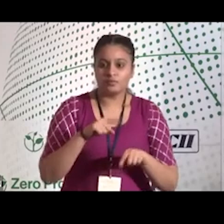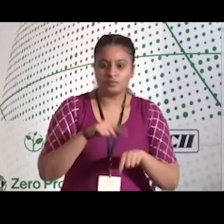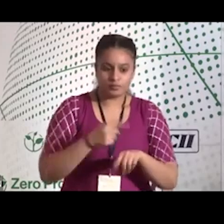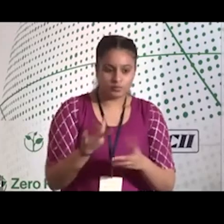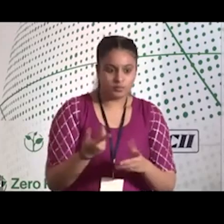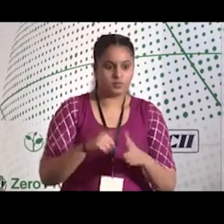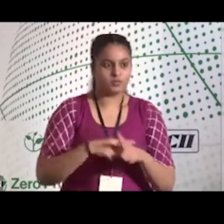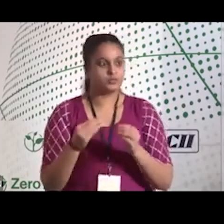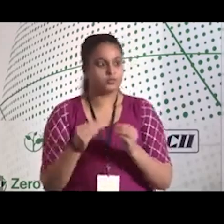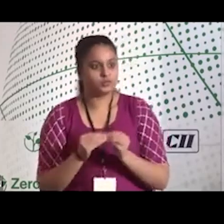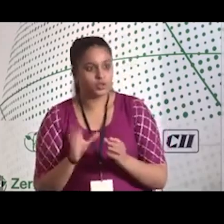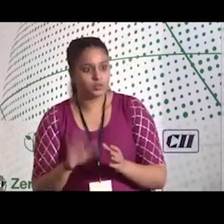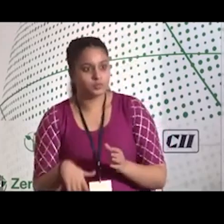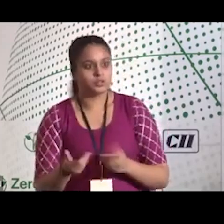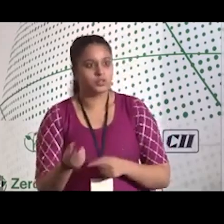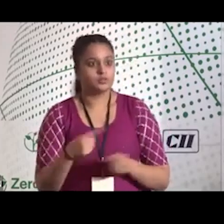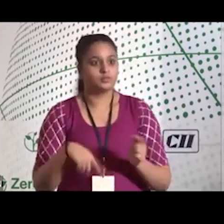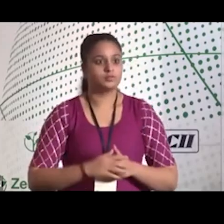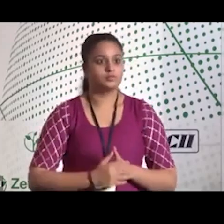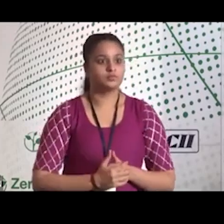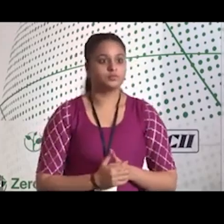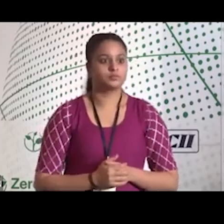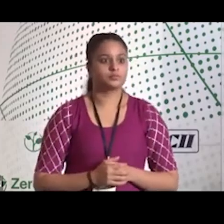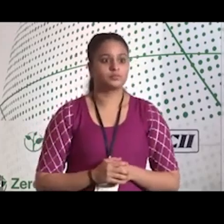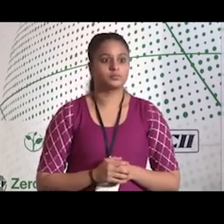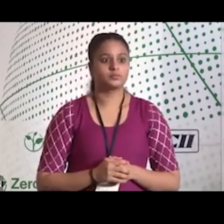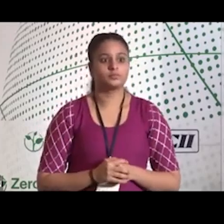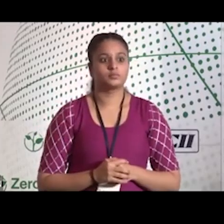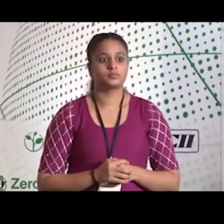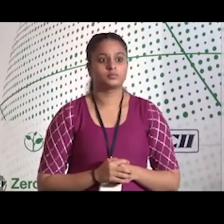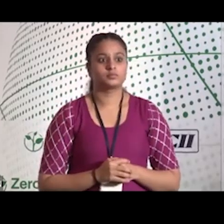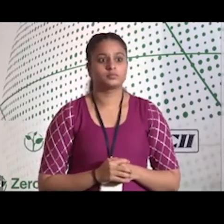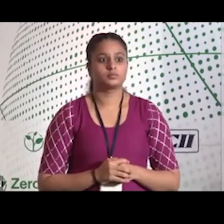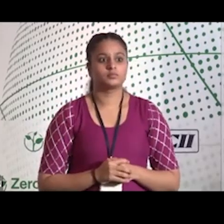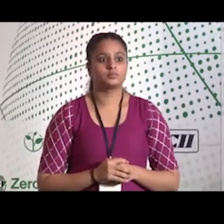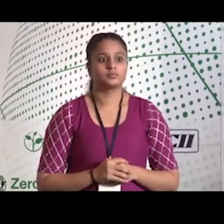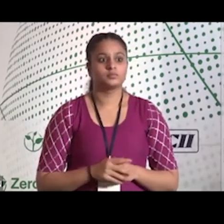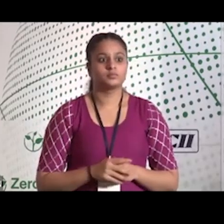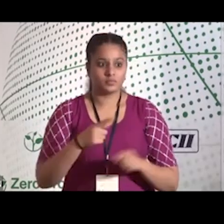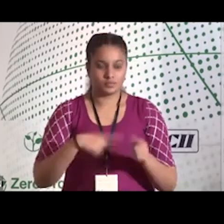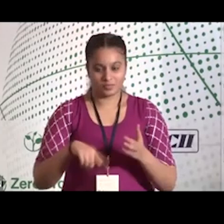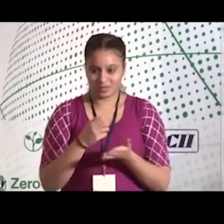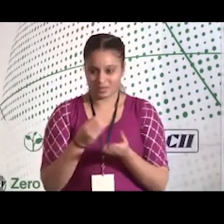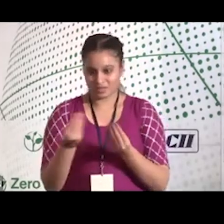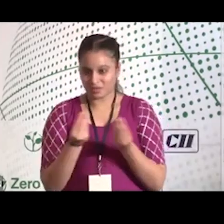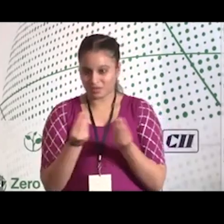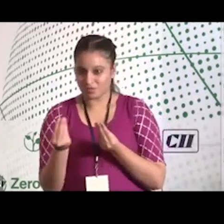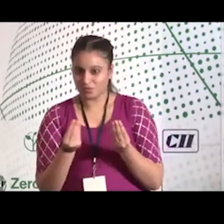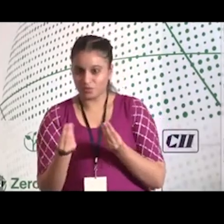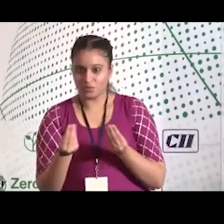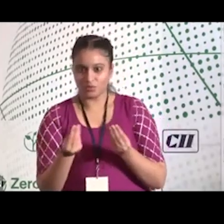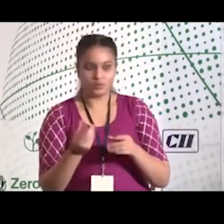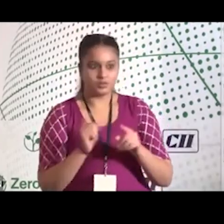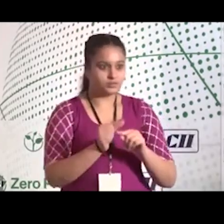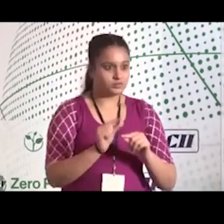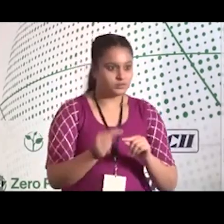These are mostly limited. It's the traditional industries or handicrafts